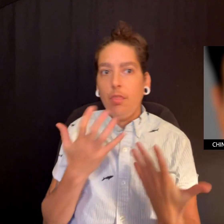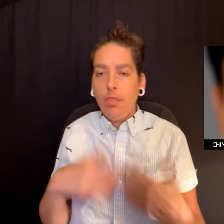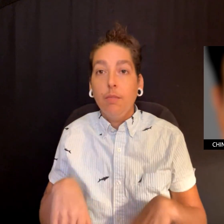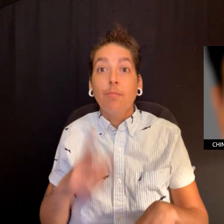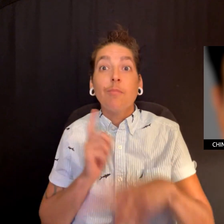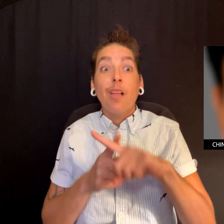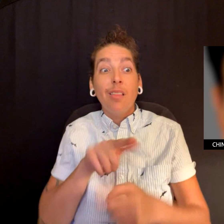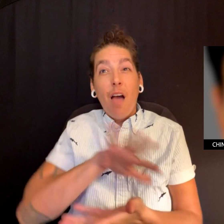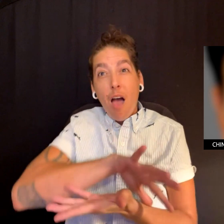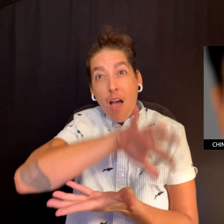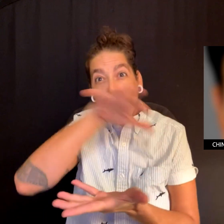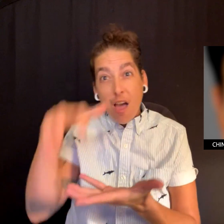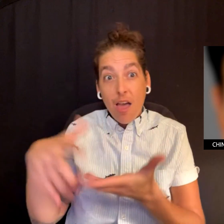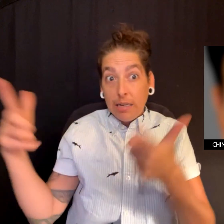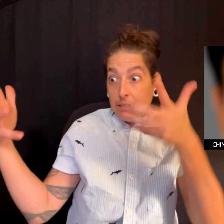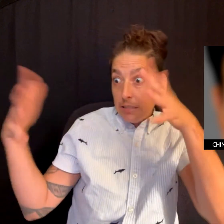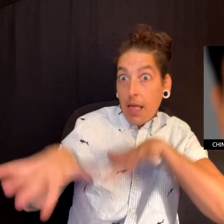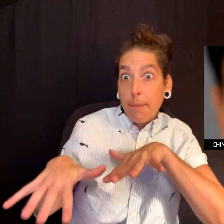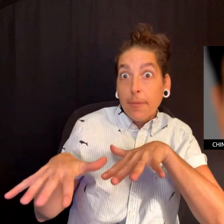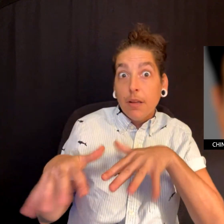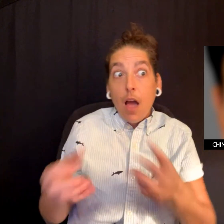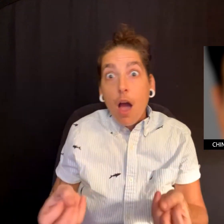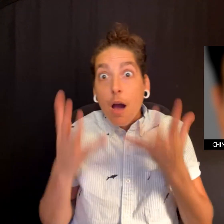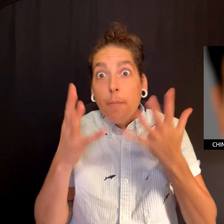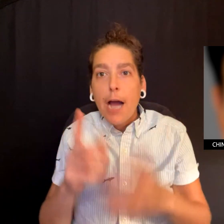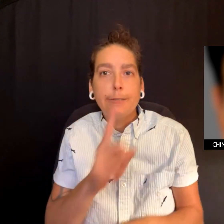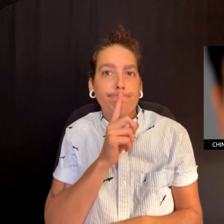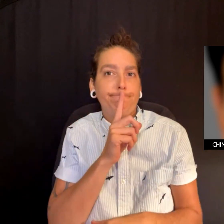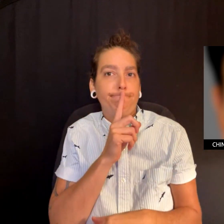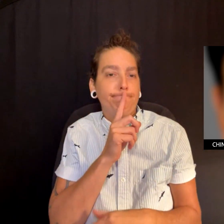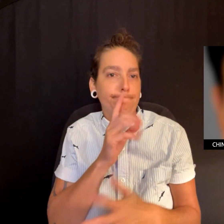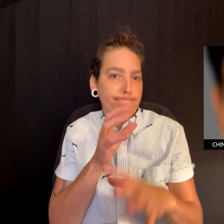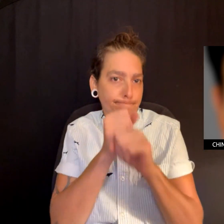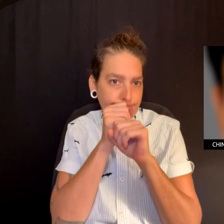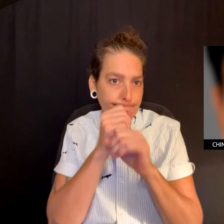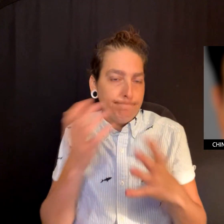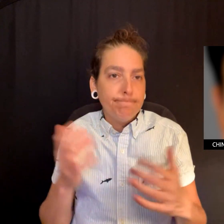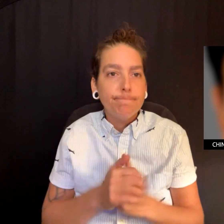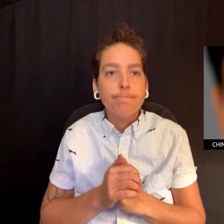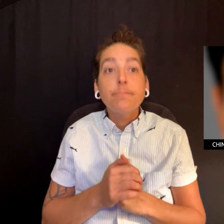Lou has refused to admit any wrongdoing and the amount of the settlement has not been disclosed.